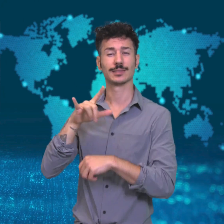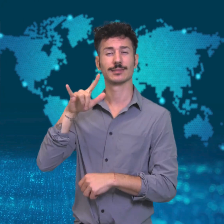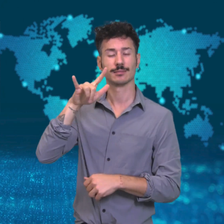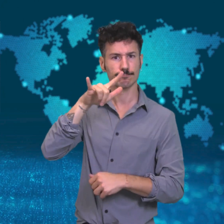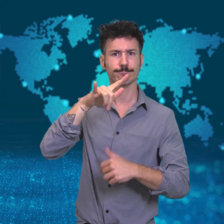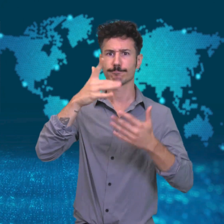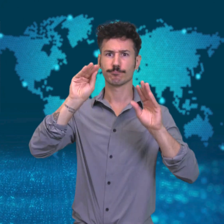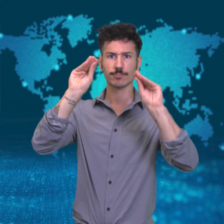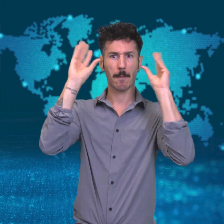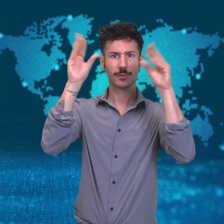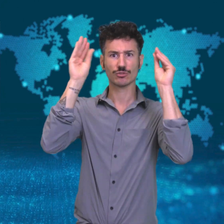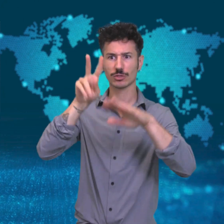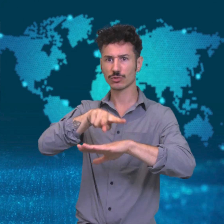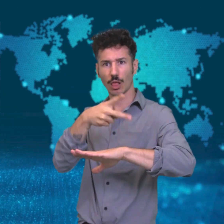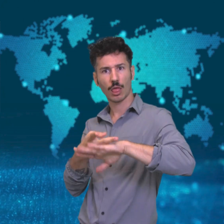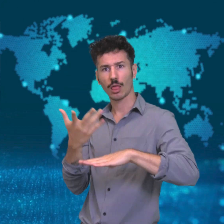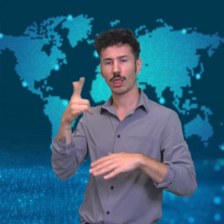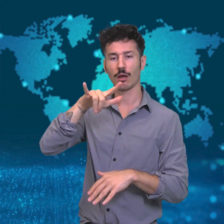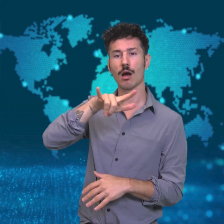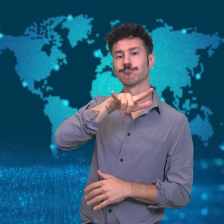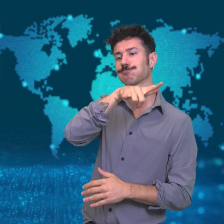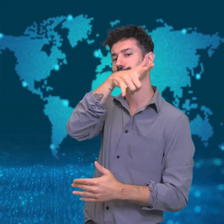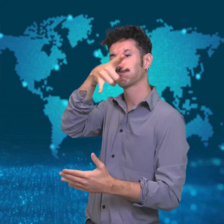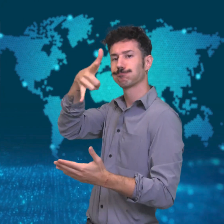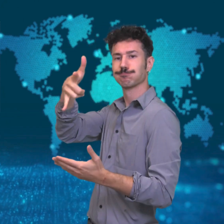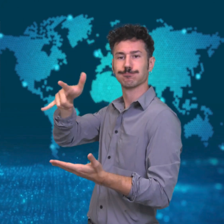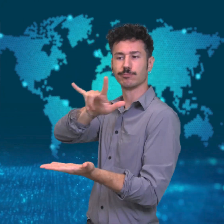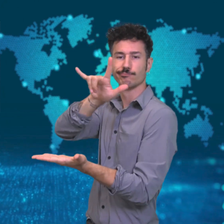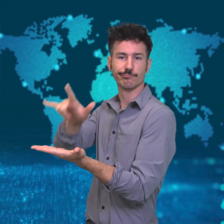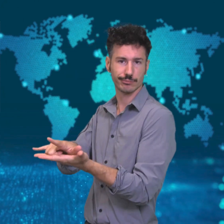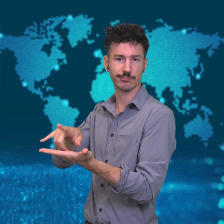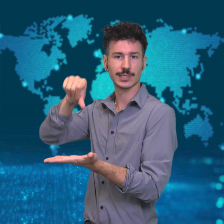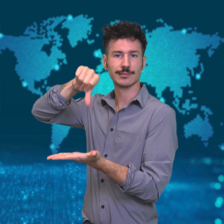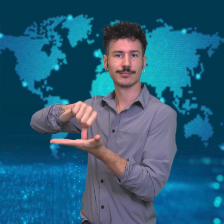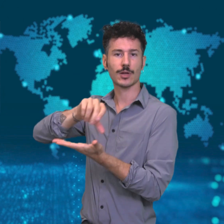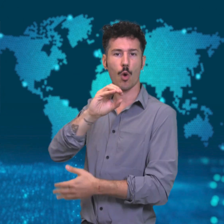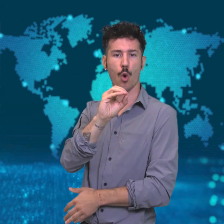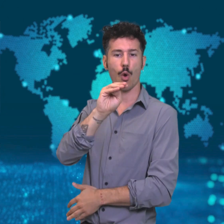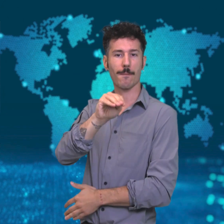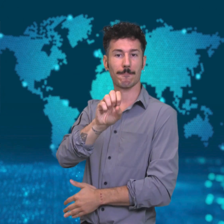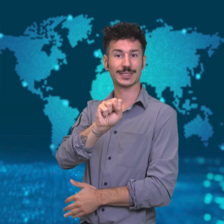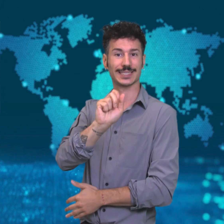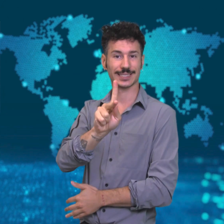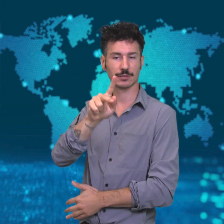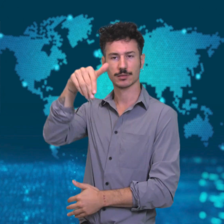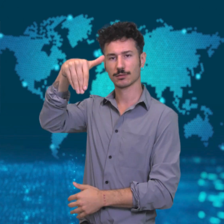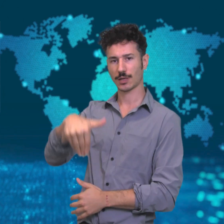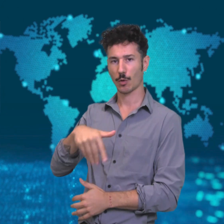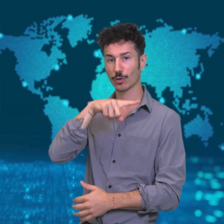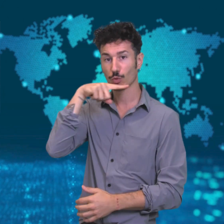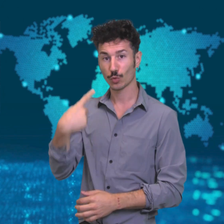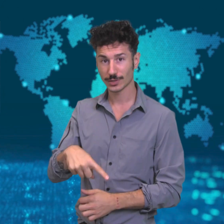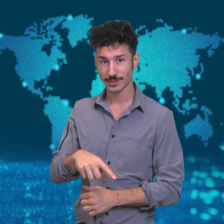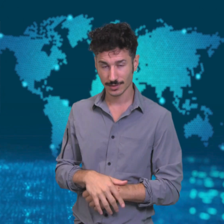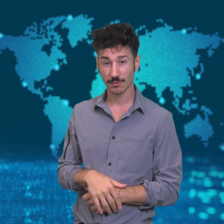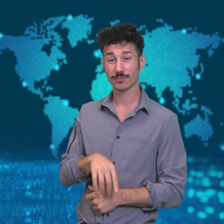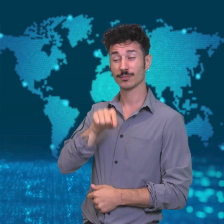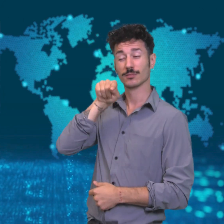the plane made an emergency landing at Omsk, a city in Southern Russia.